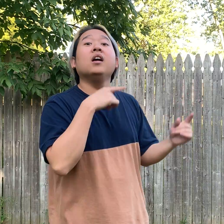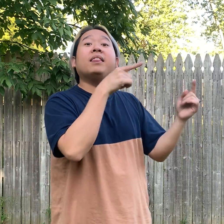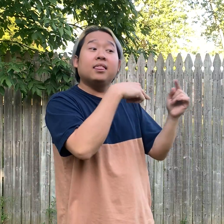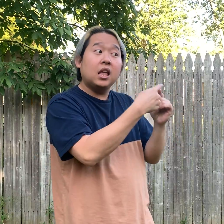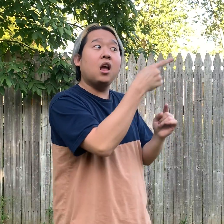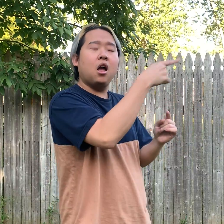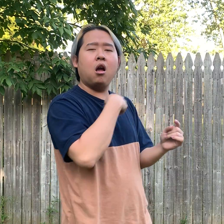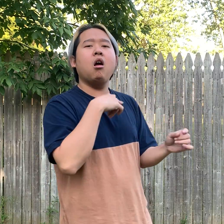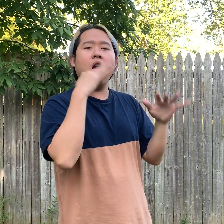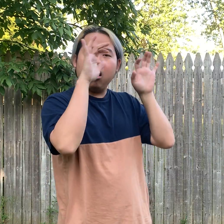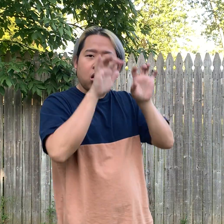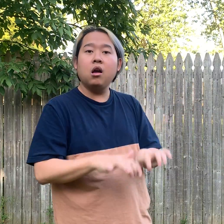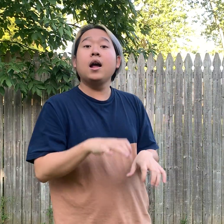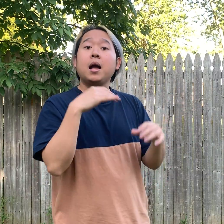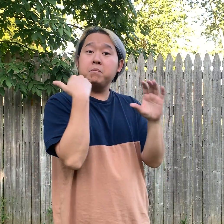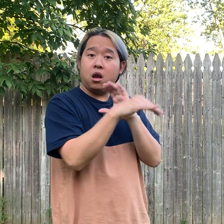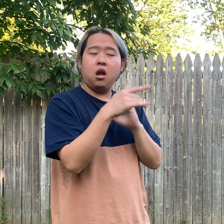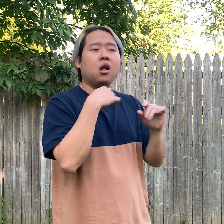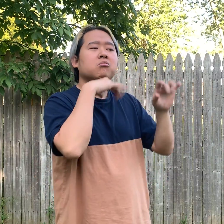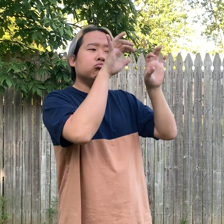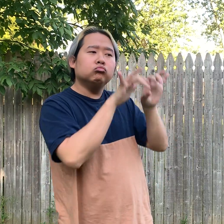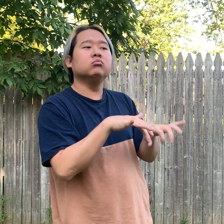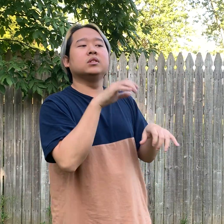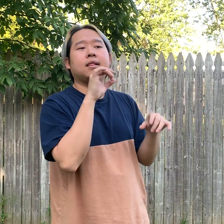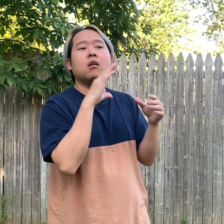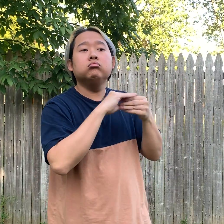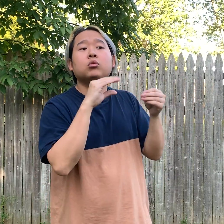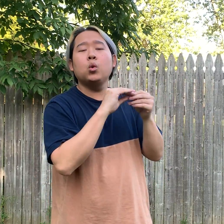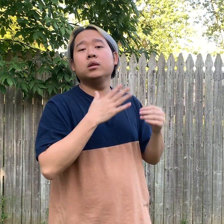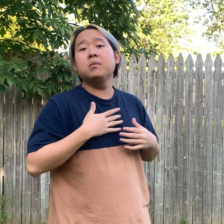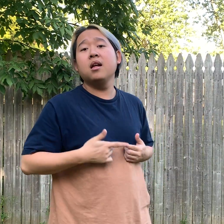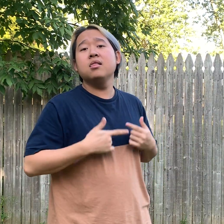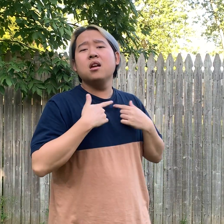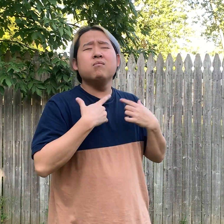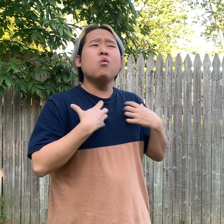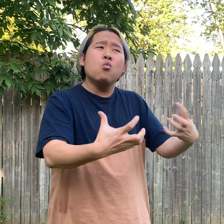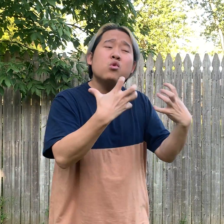to compose an email describing my experiences growing up…